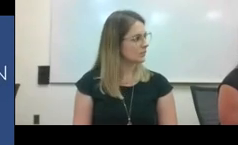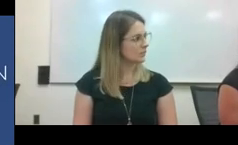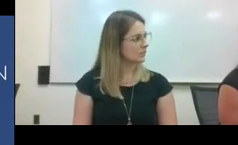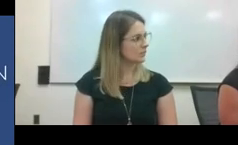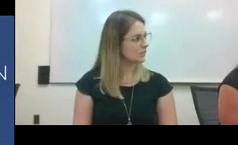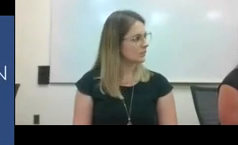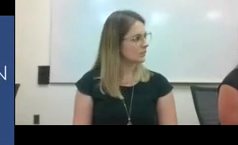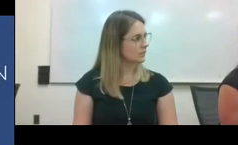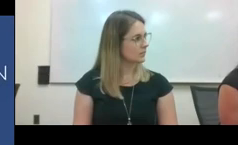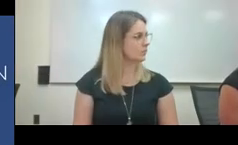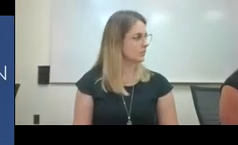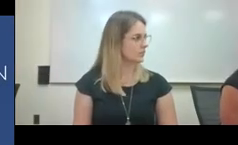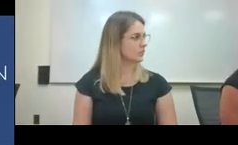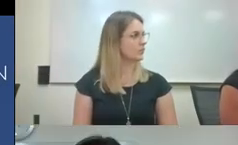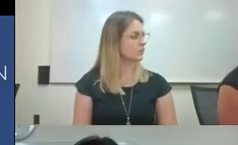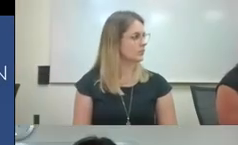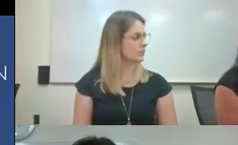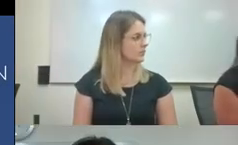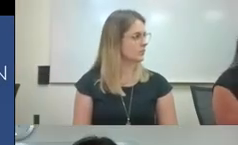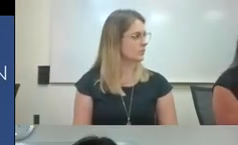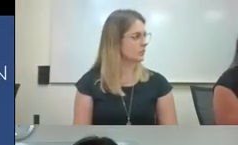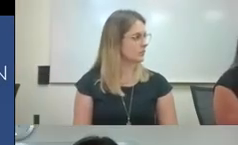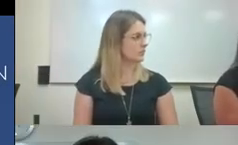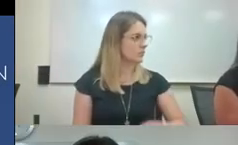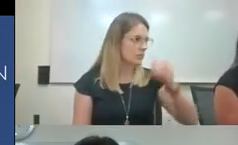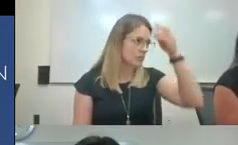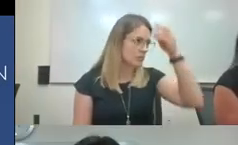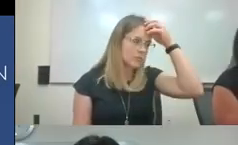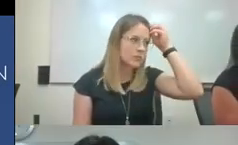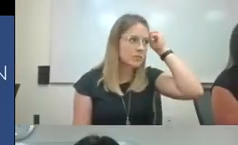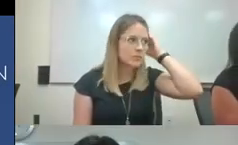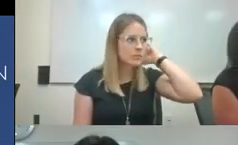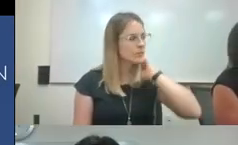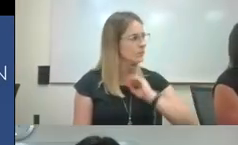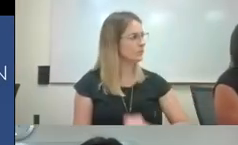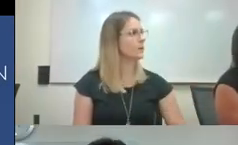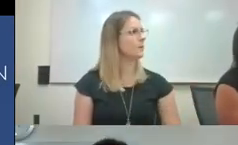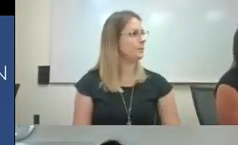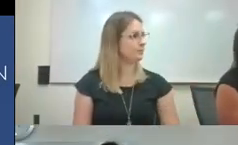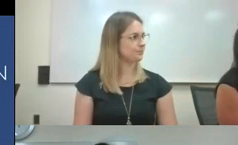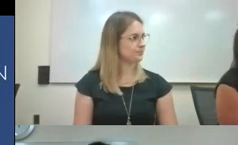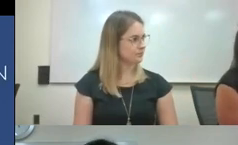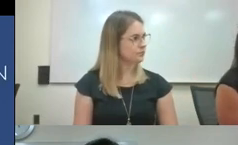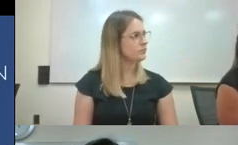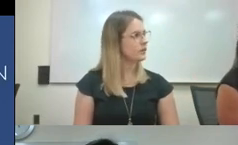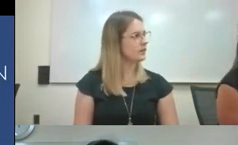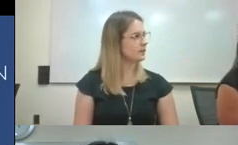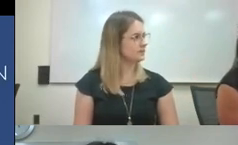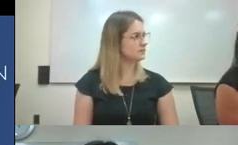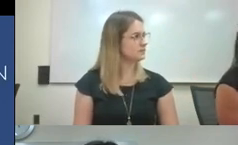during teacher training in Morocco, you're right. But part of that and what happened was the deaf teachers